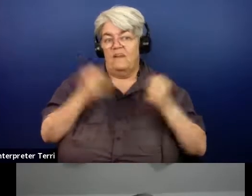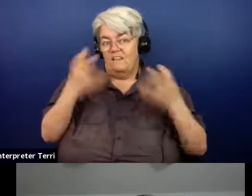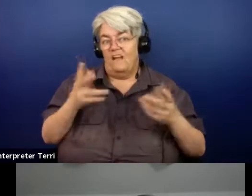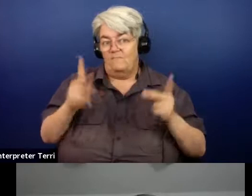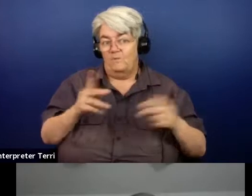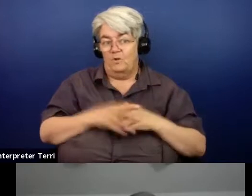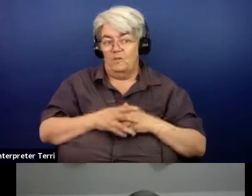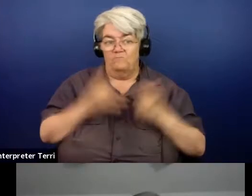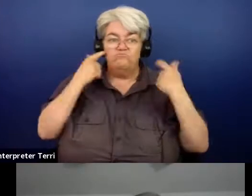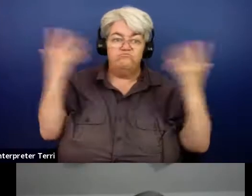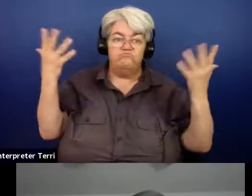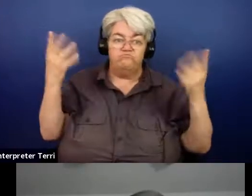of people, I think. That's what